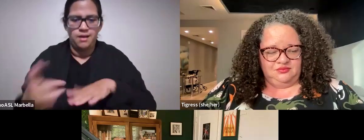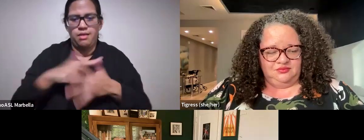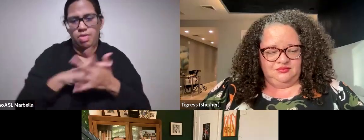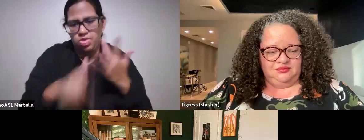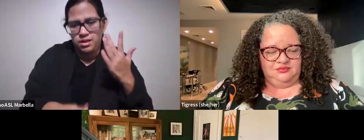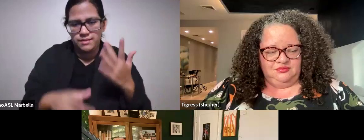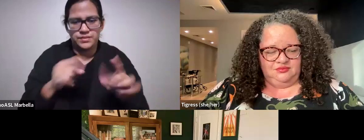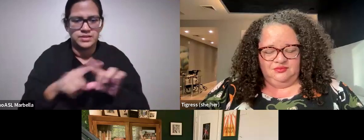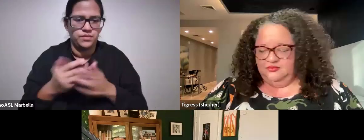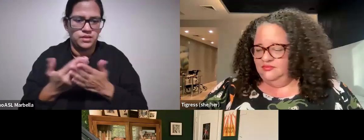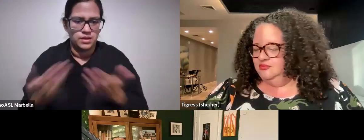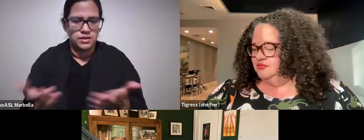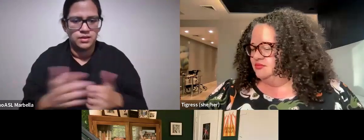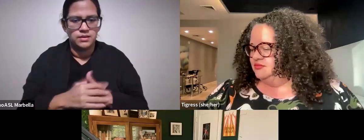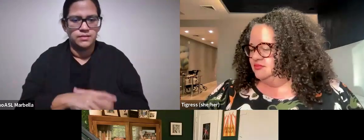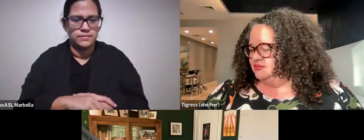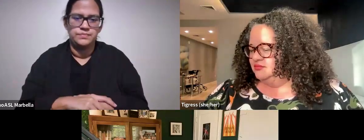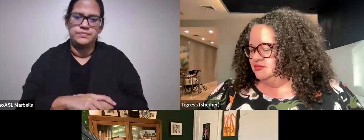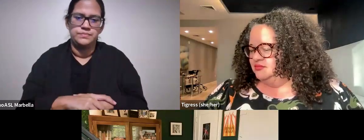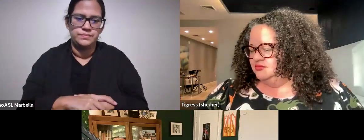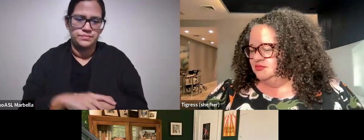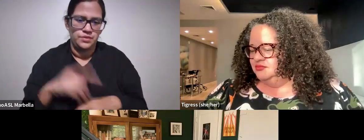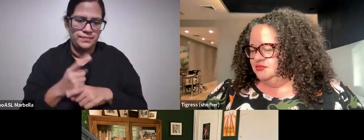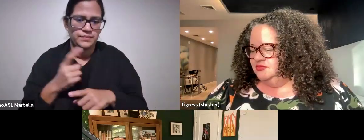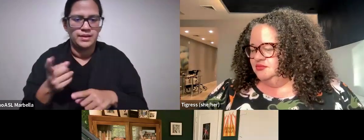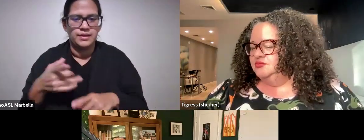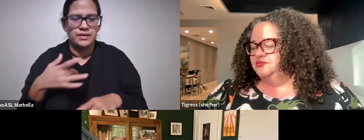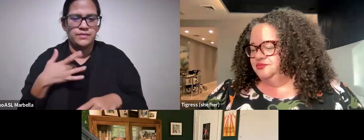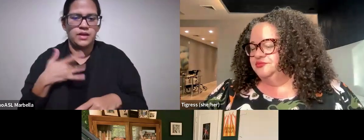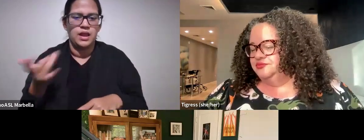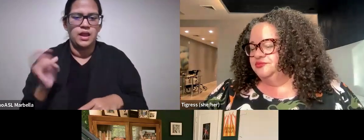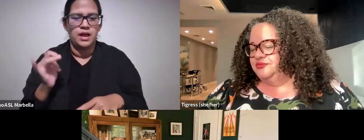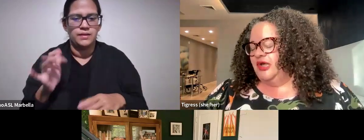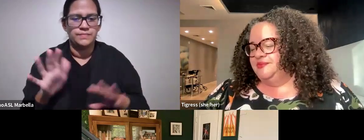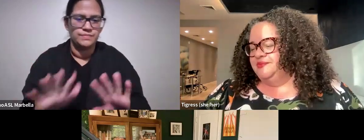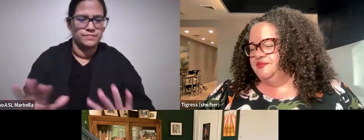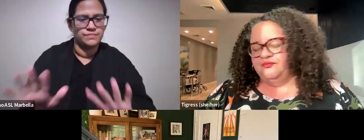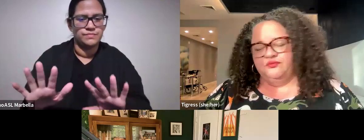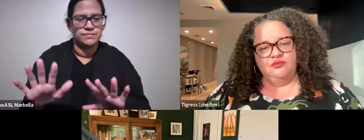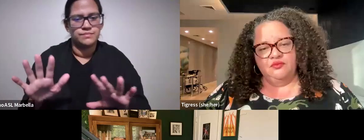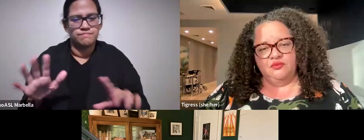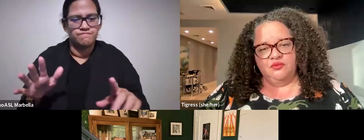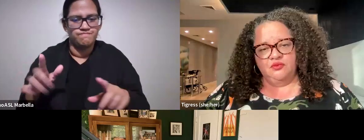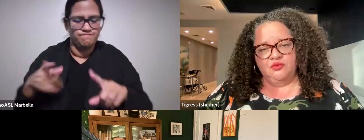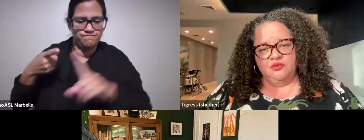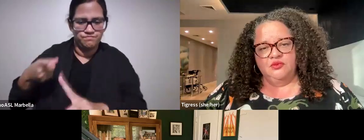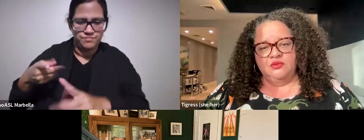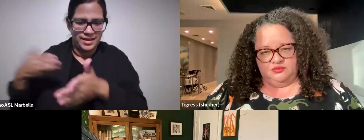and that feels like a real cornerstone of anti-fat is what you're calling everybody knows button, right?